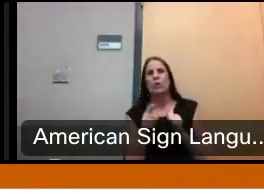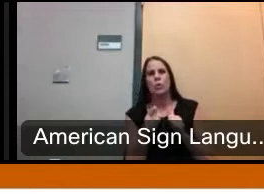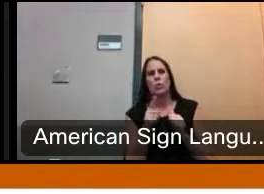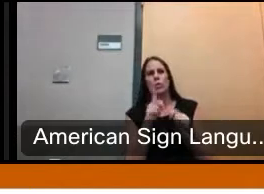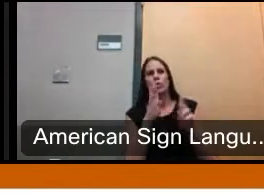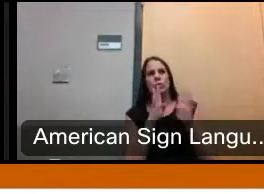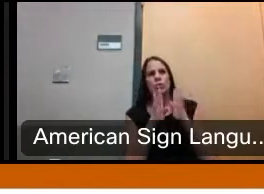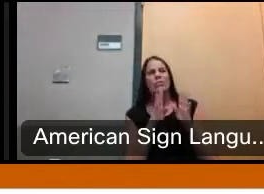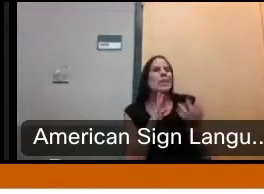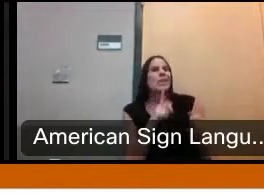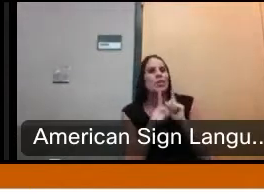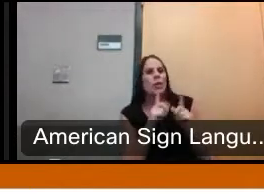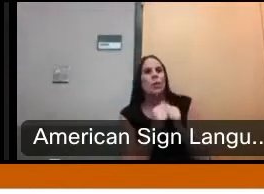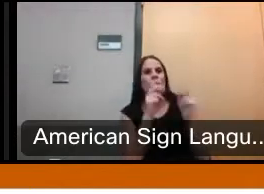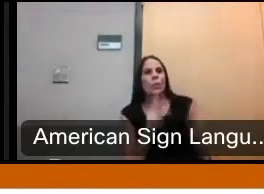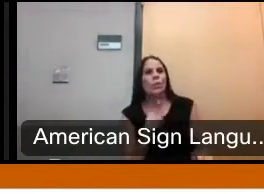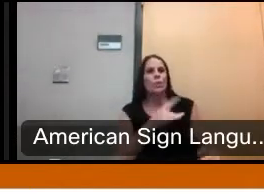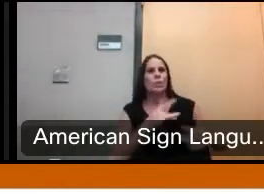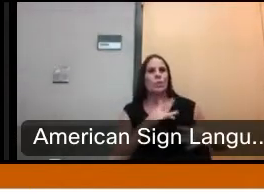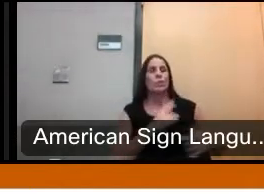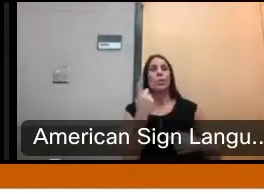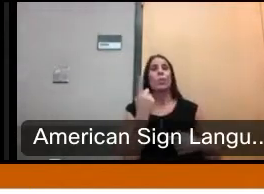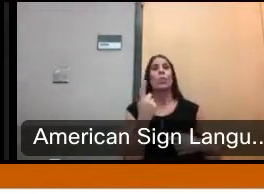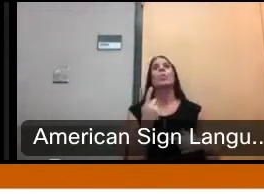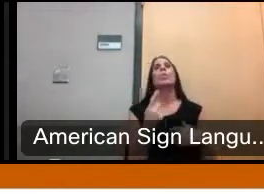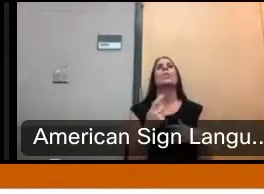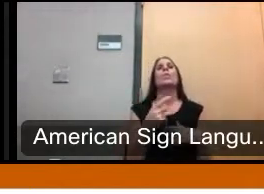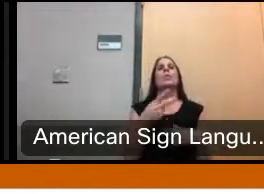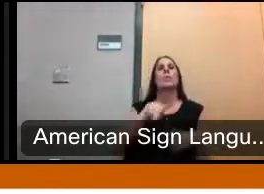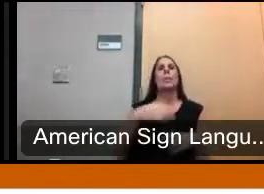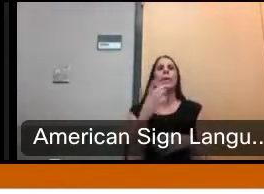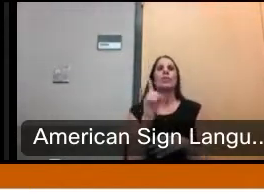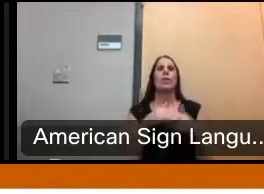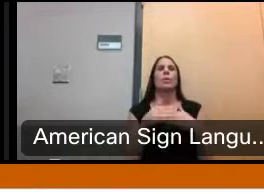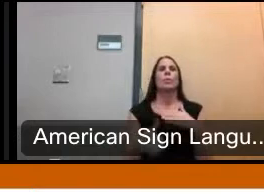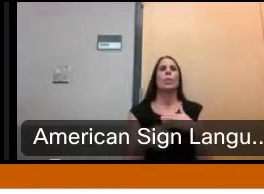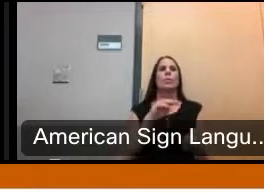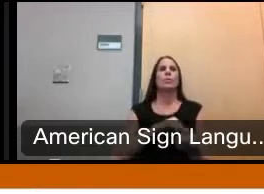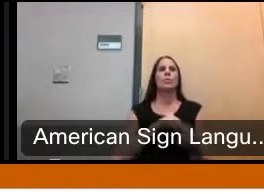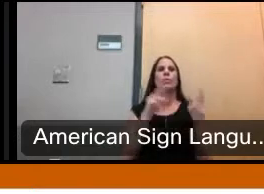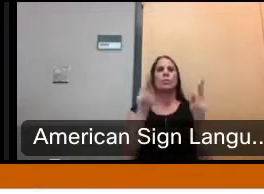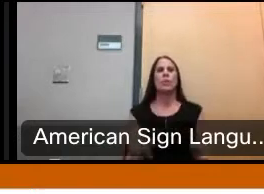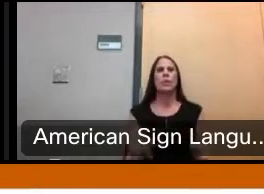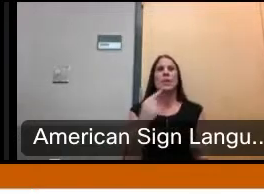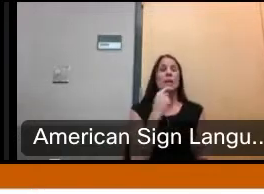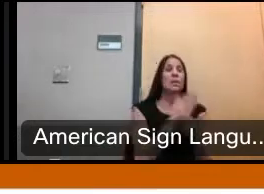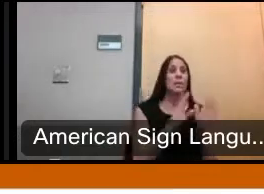And 1 of our interpersonal health com, post Docs, she said, you know, there's these family communication patterns patterns that might matter a lot. Some families are really direct